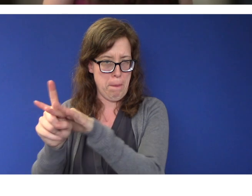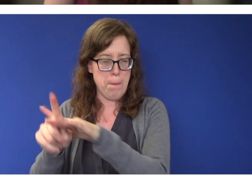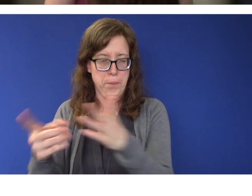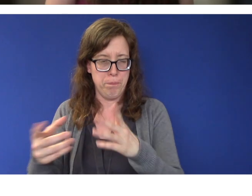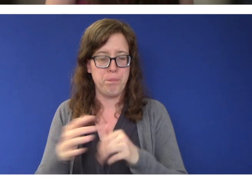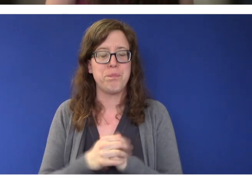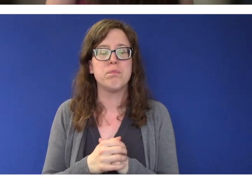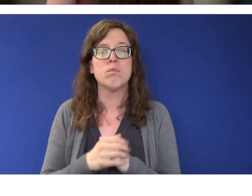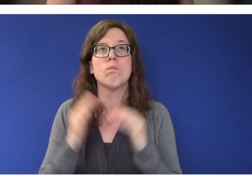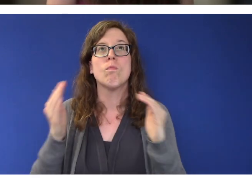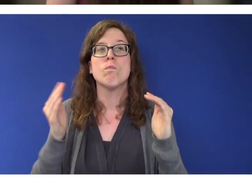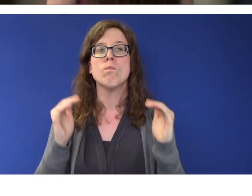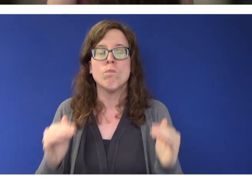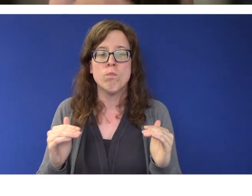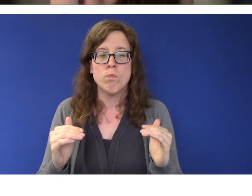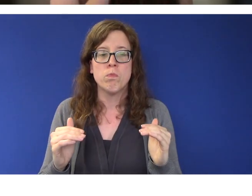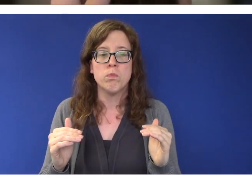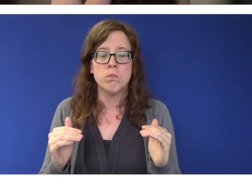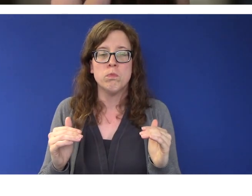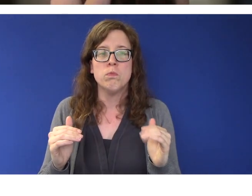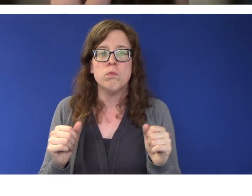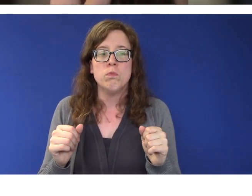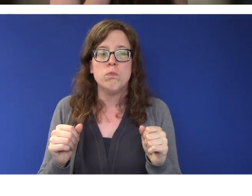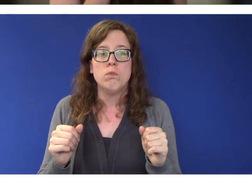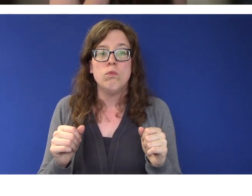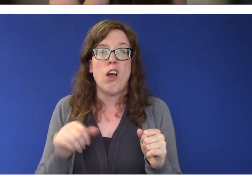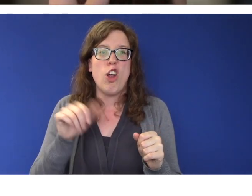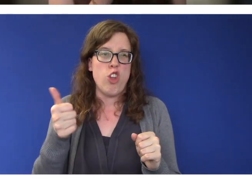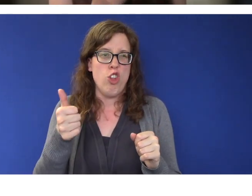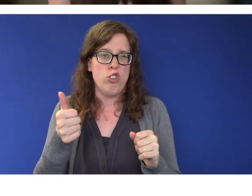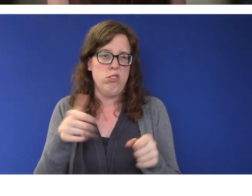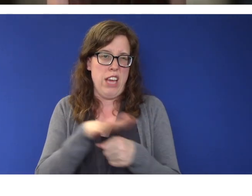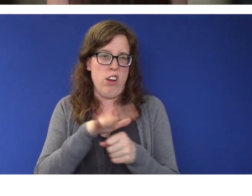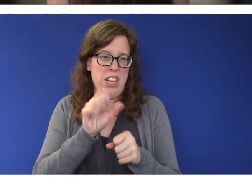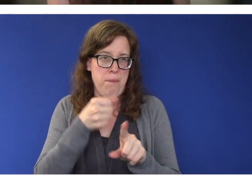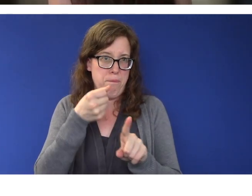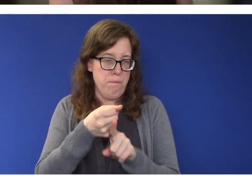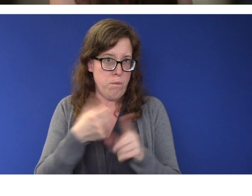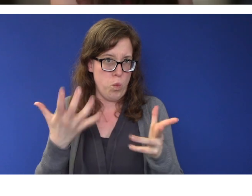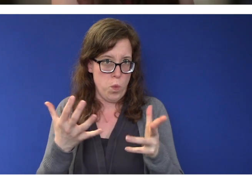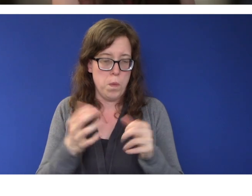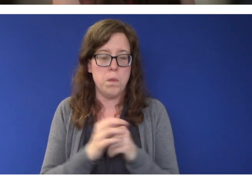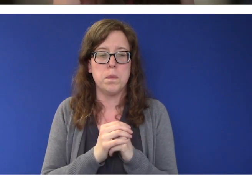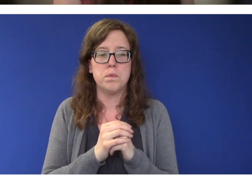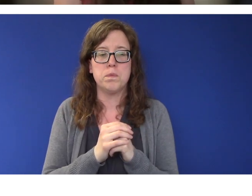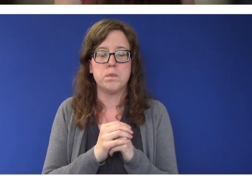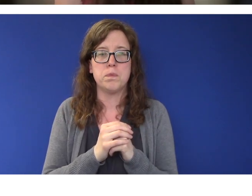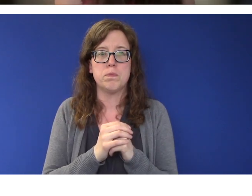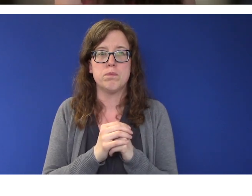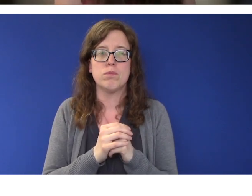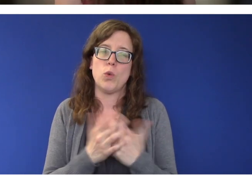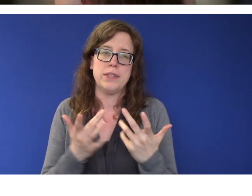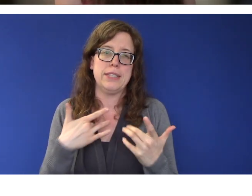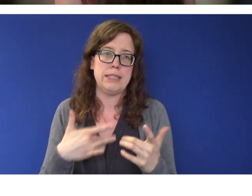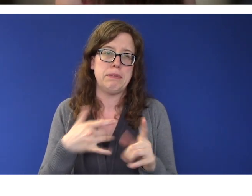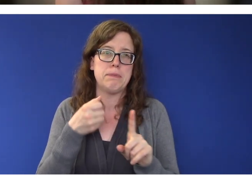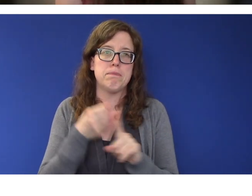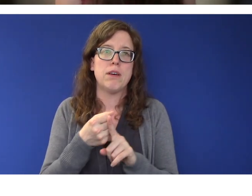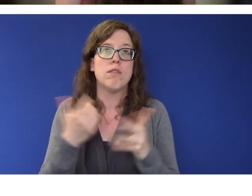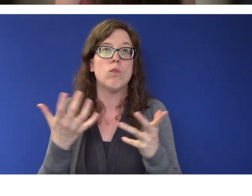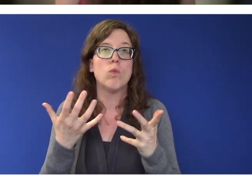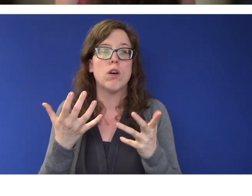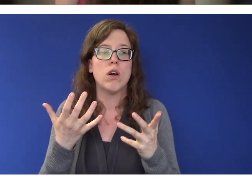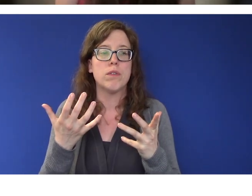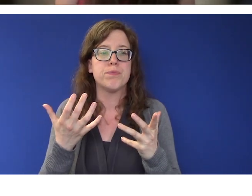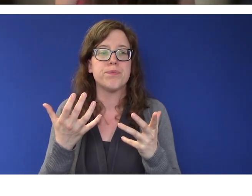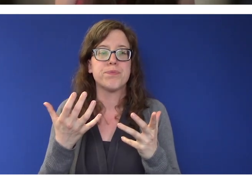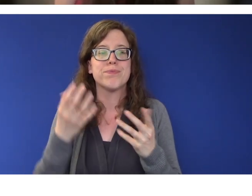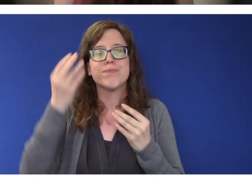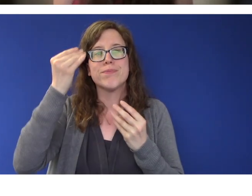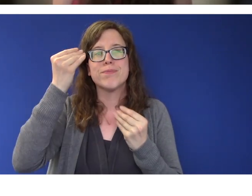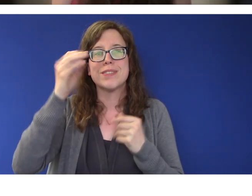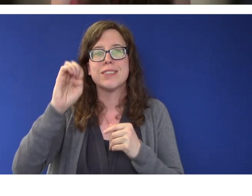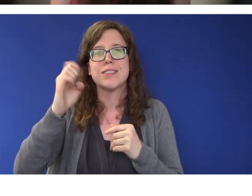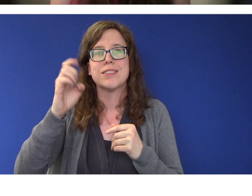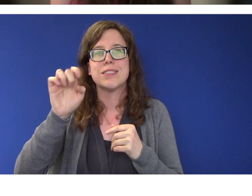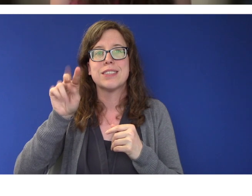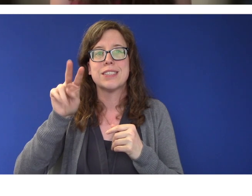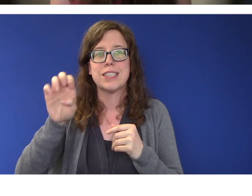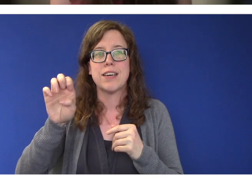Another area that can be impacted, and usually is impacted, is the area of executive functioning.